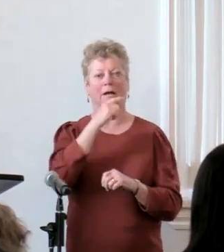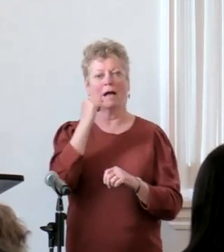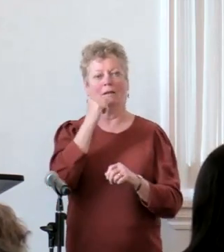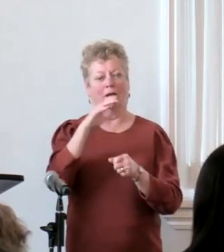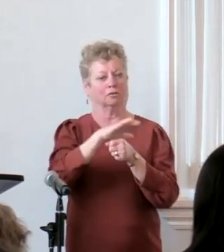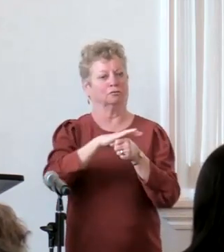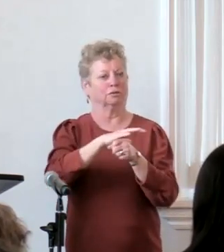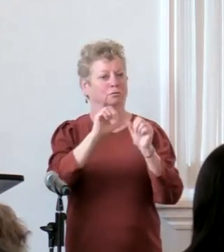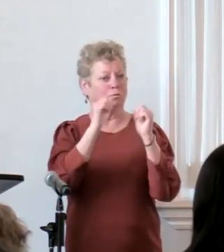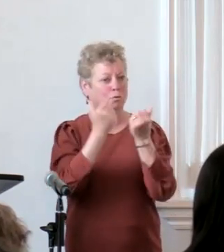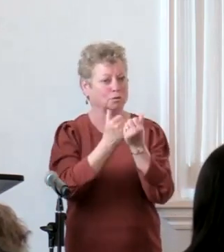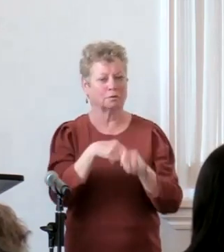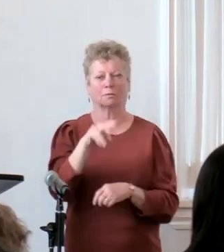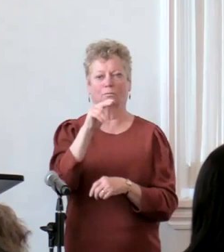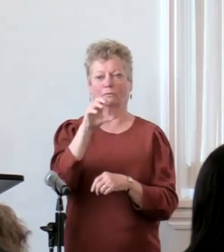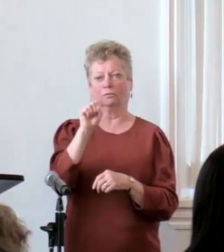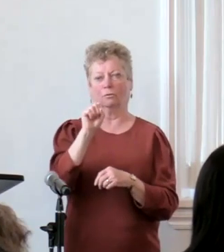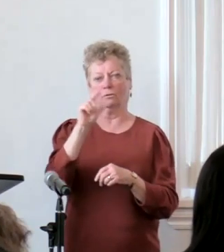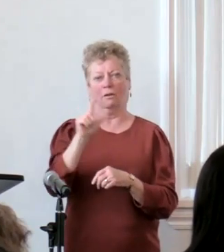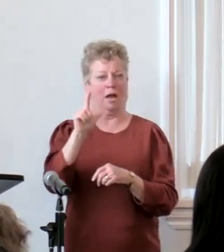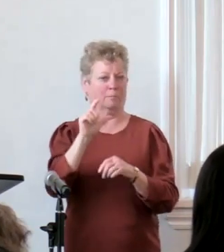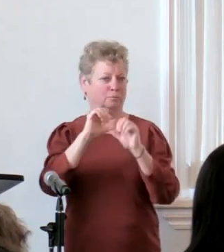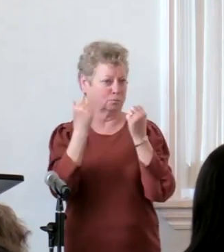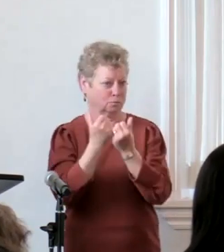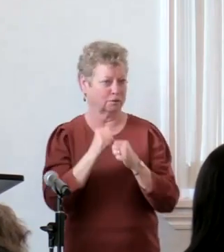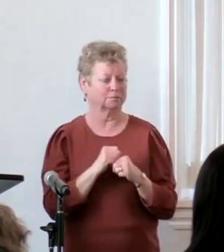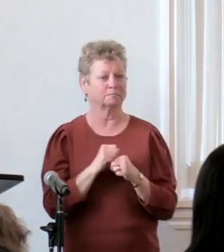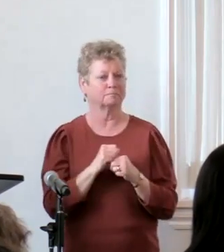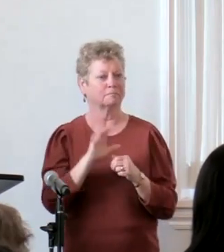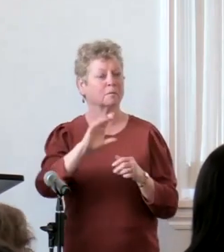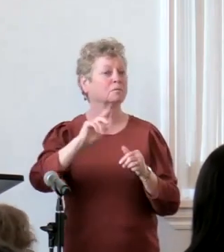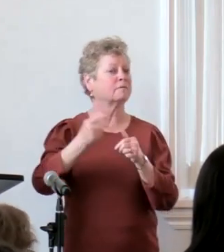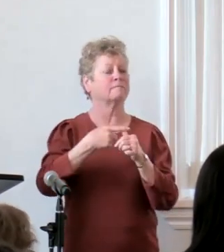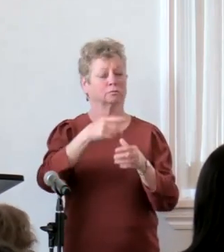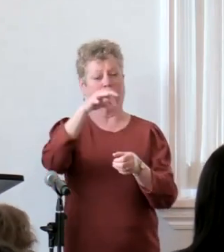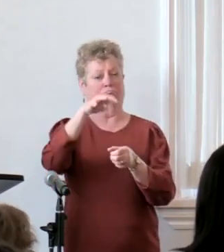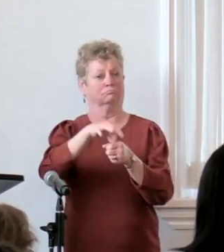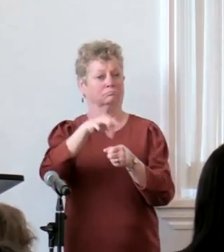and the Nova Scotia Library Association. He was the first elected official to act as